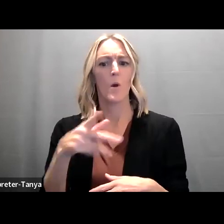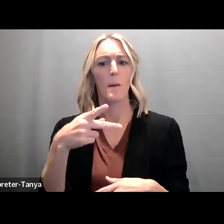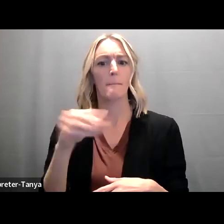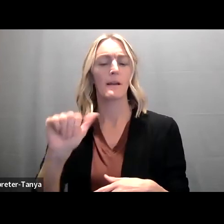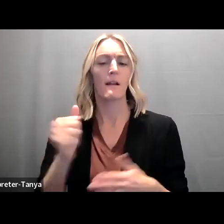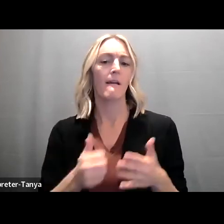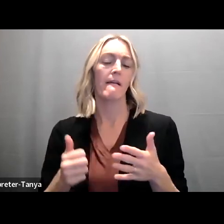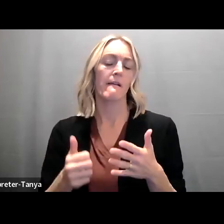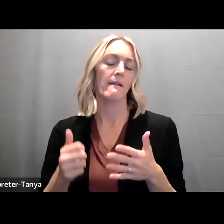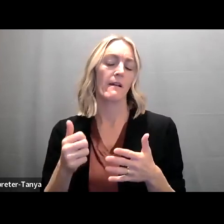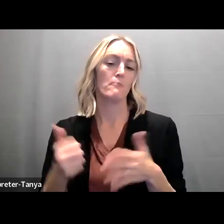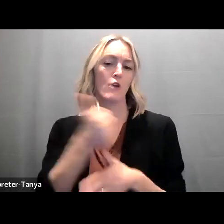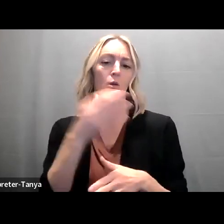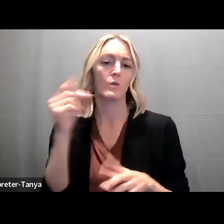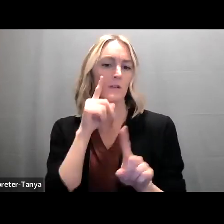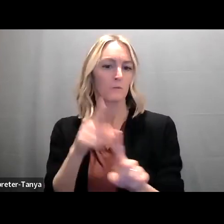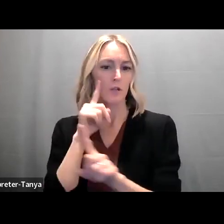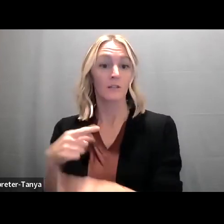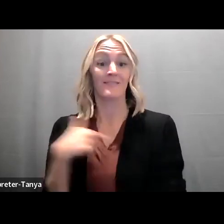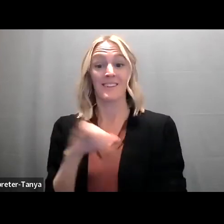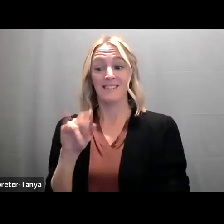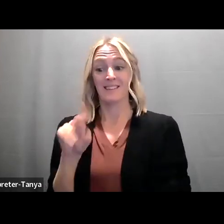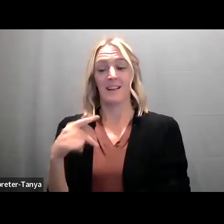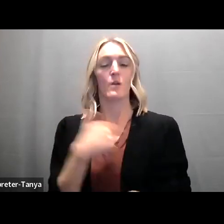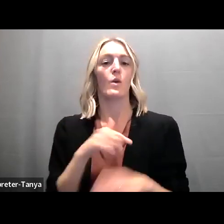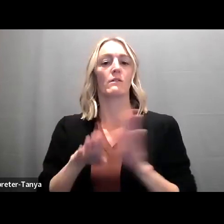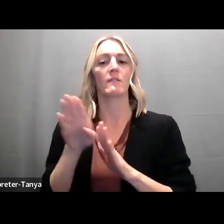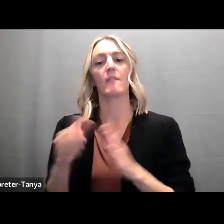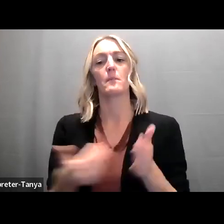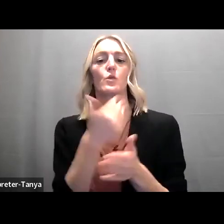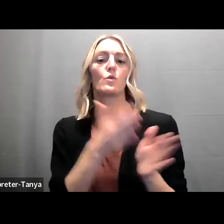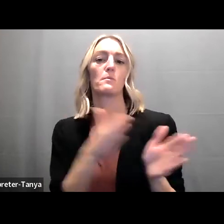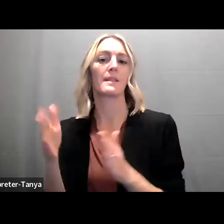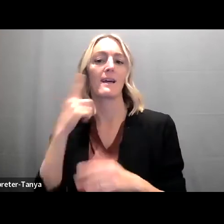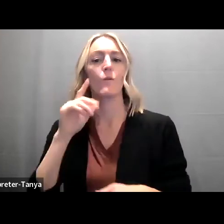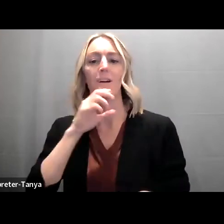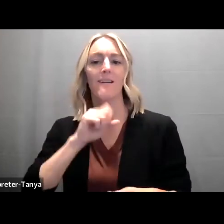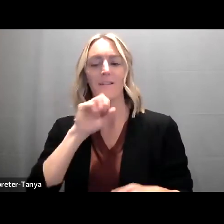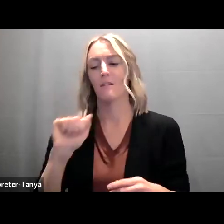In Indiana we're develop a state plan on aging you bet your butt I'm going make sure as a